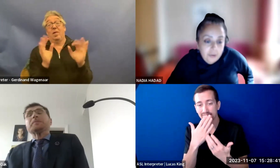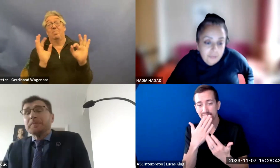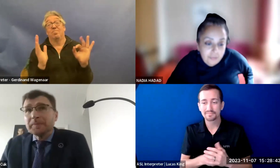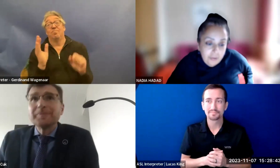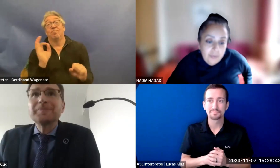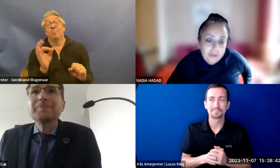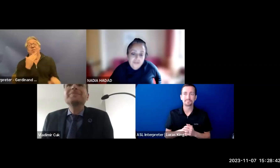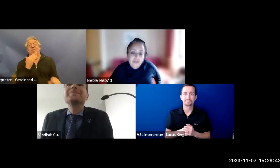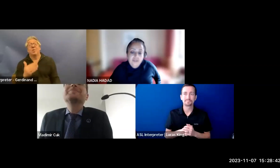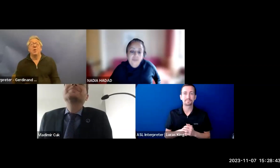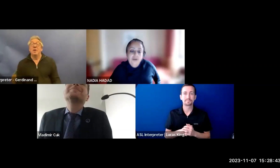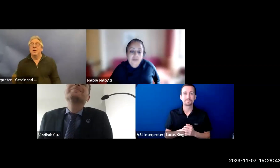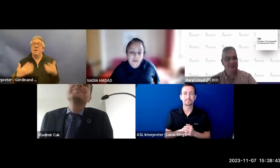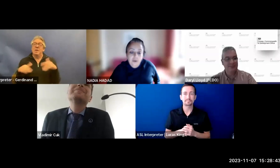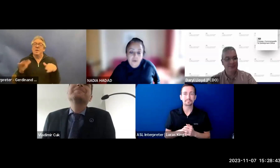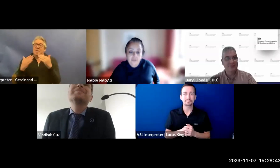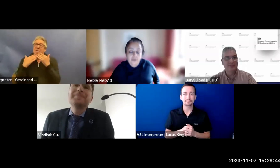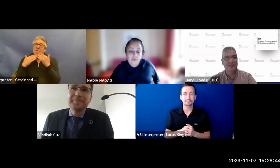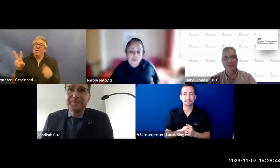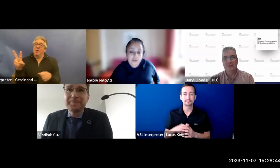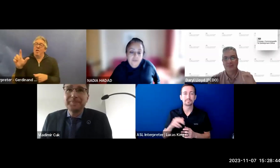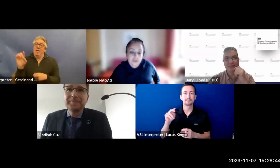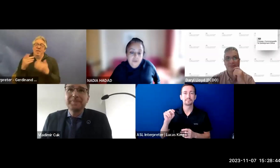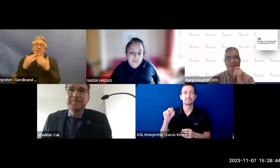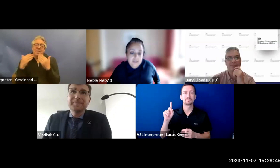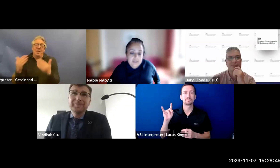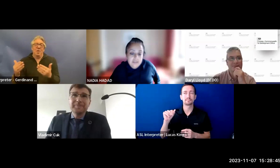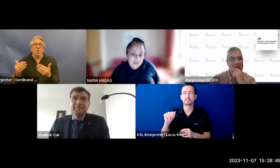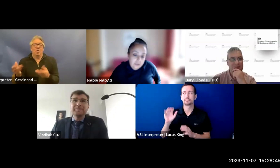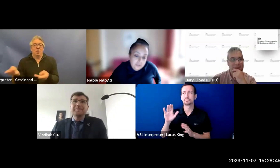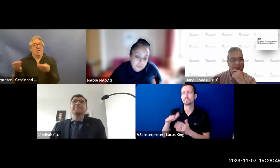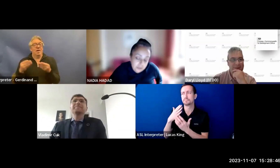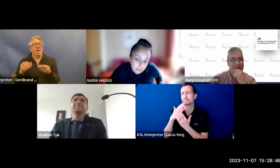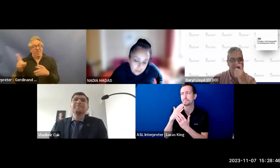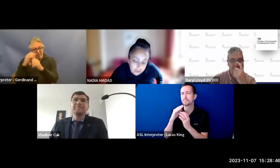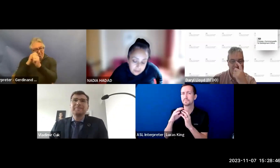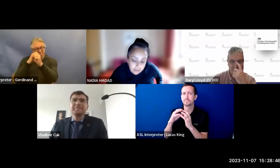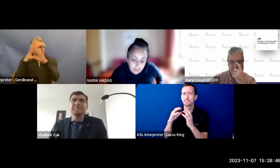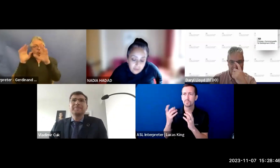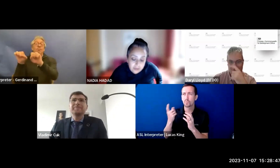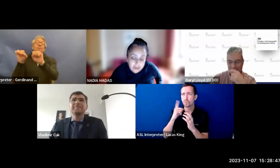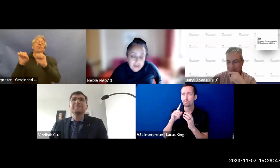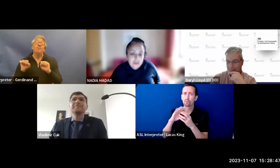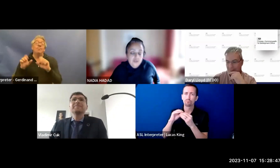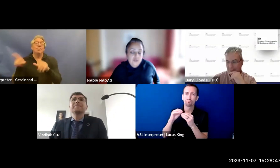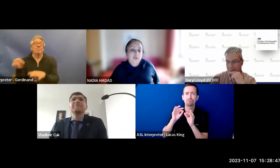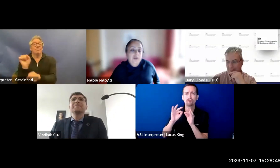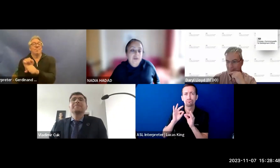Thank you very much, Vladimir, for giving us an insight of the work the network is doing